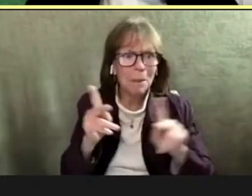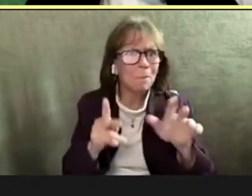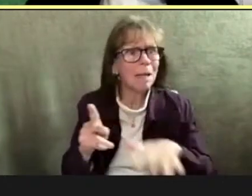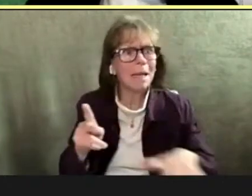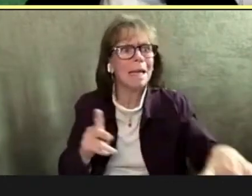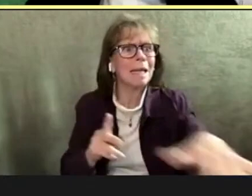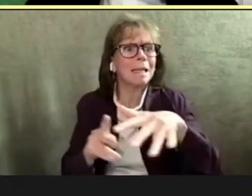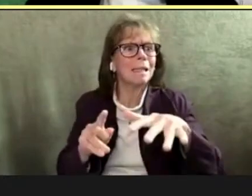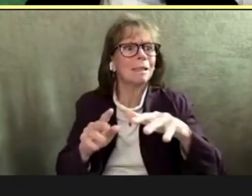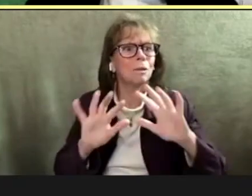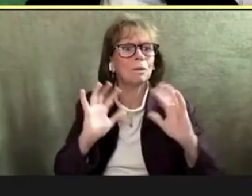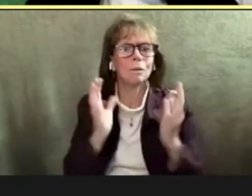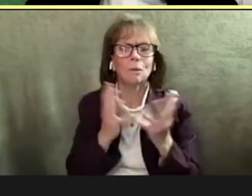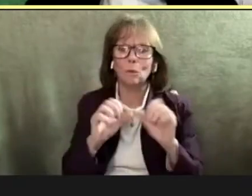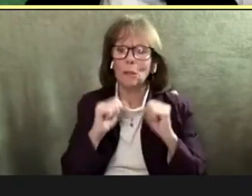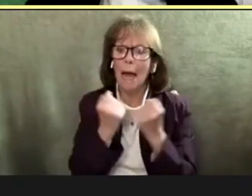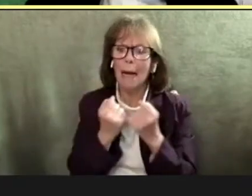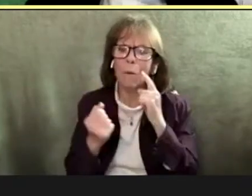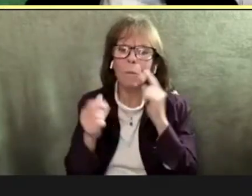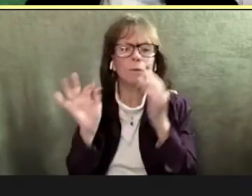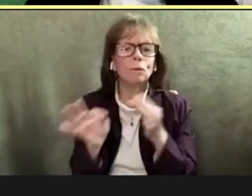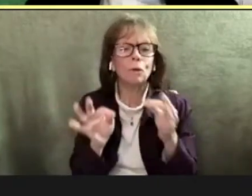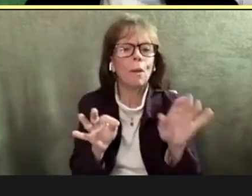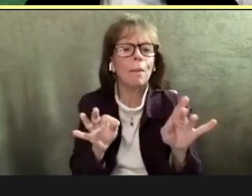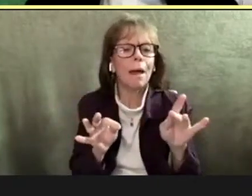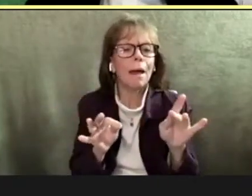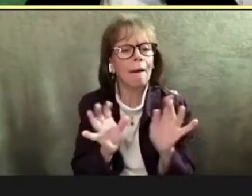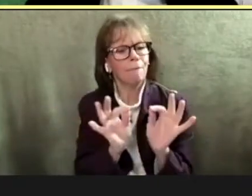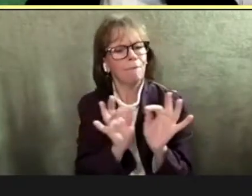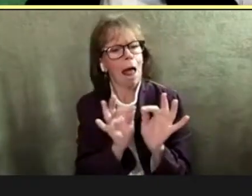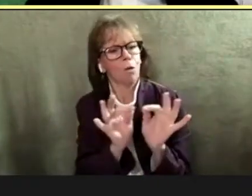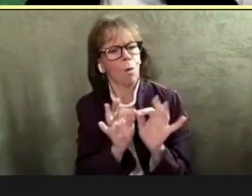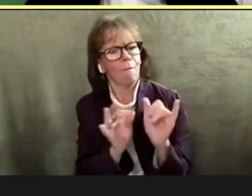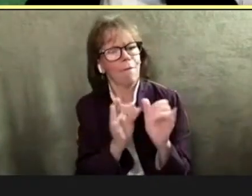determining people's value based on their culture,